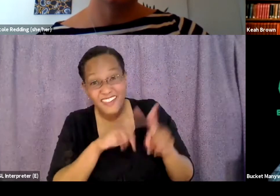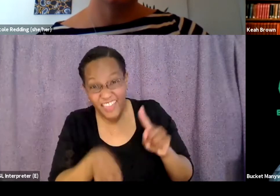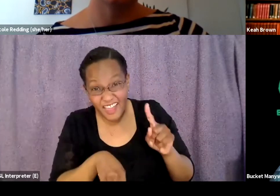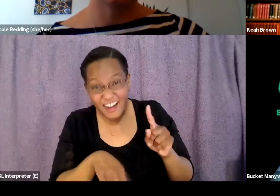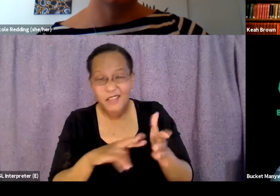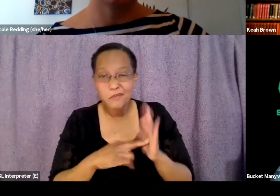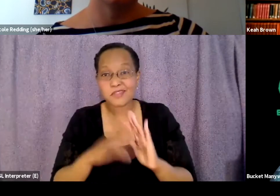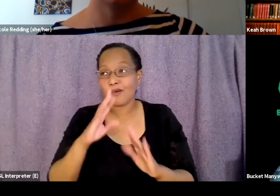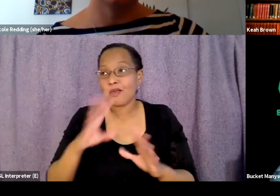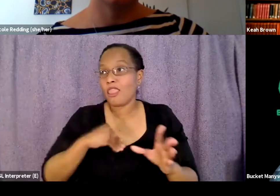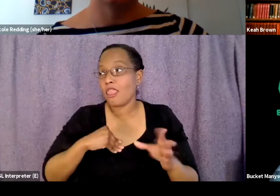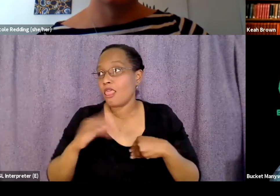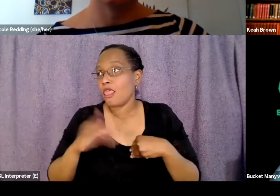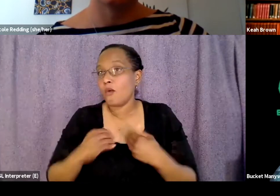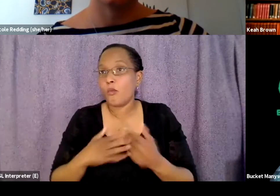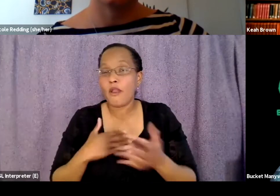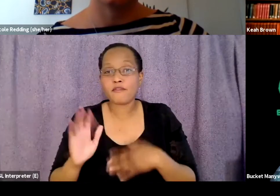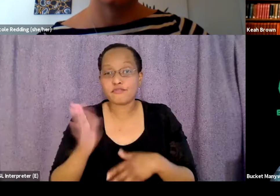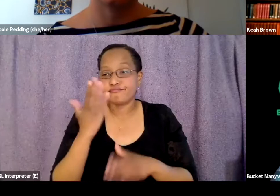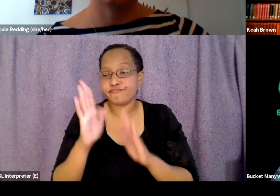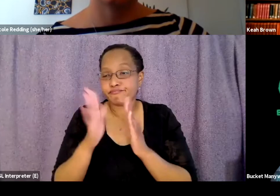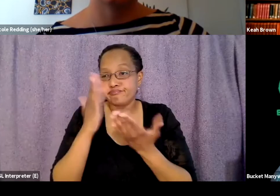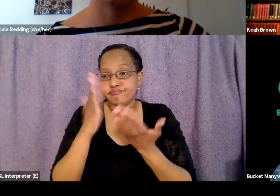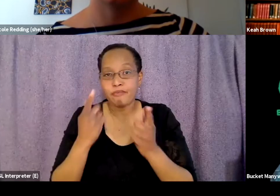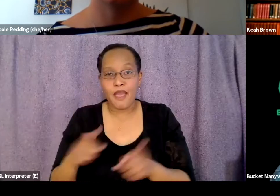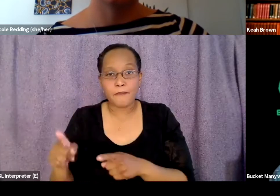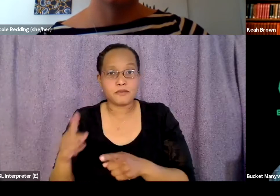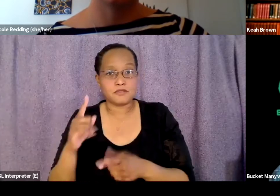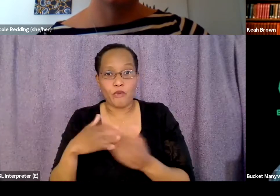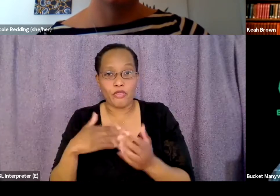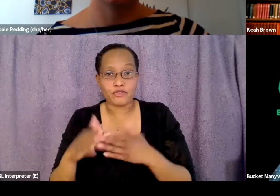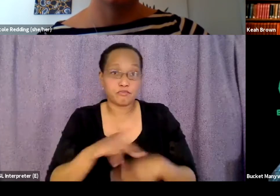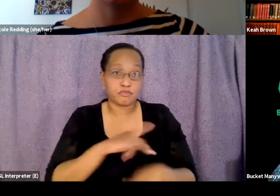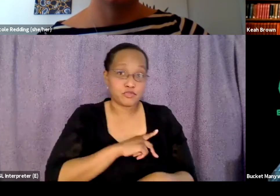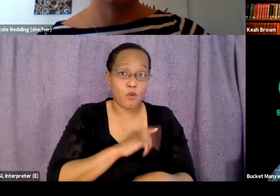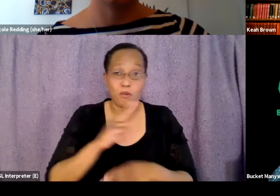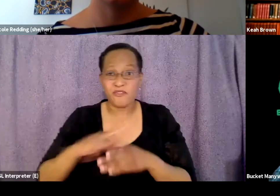Keah Brown: For me, both personally and professionally and I don't want to live that life so dreaming